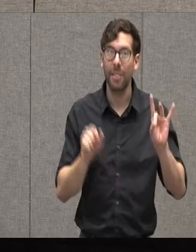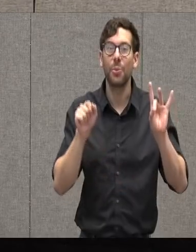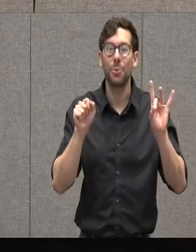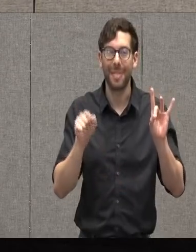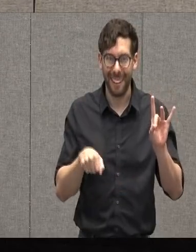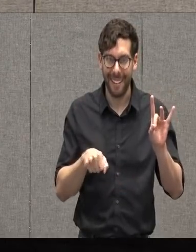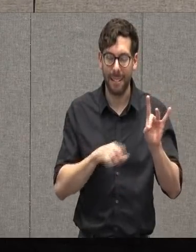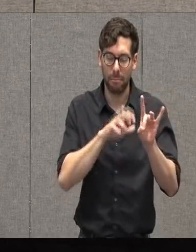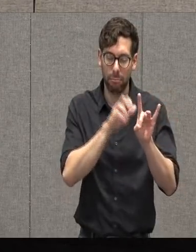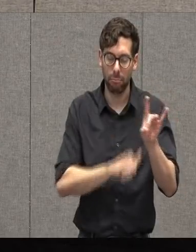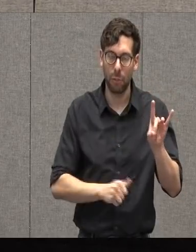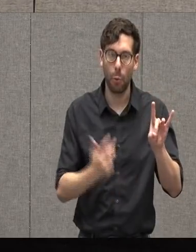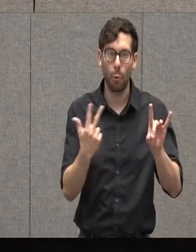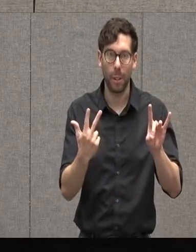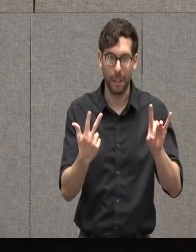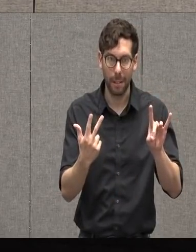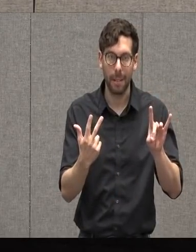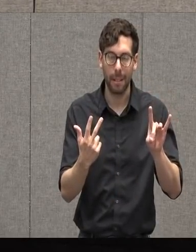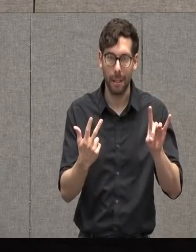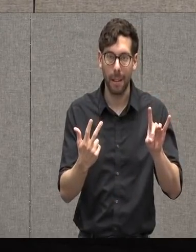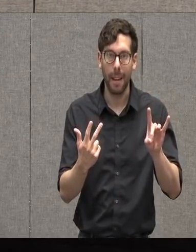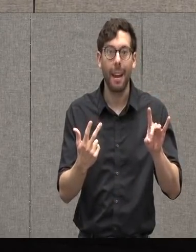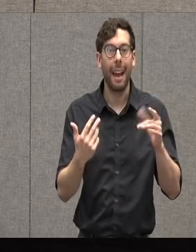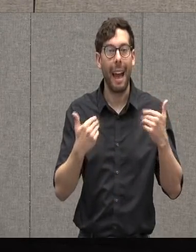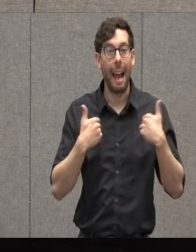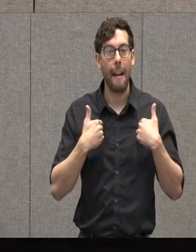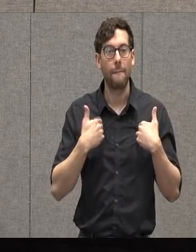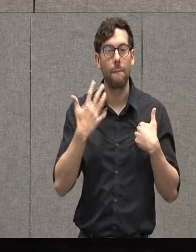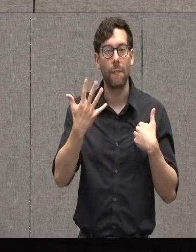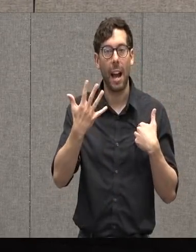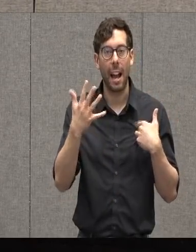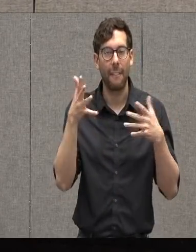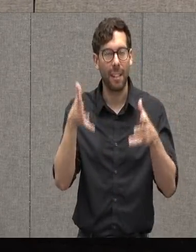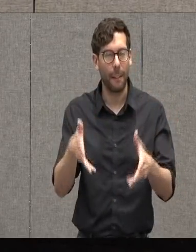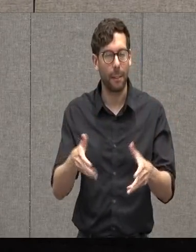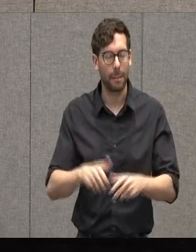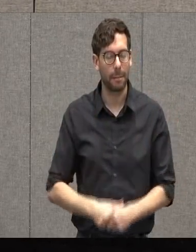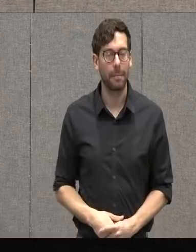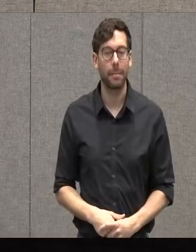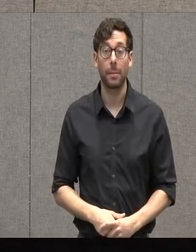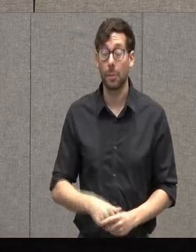and have five left over. So remember when we're subtracting,